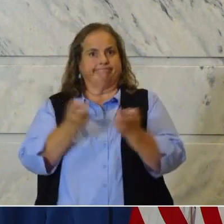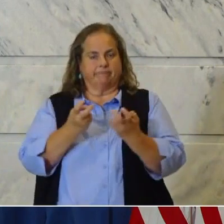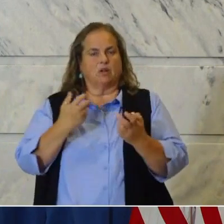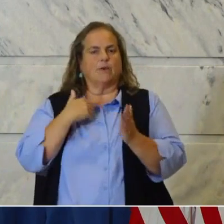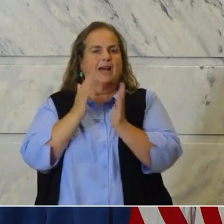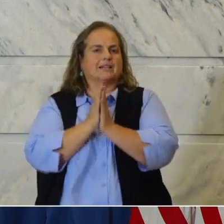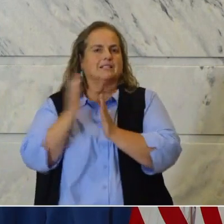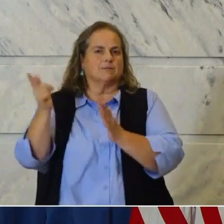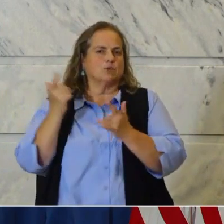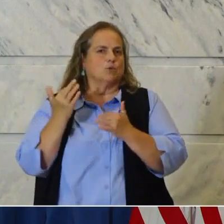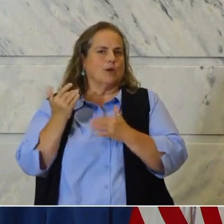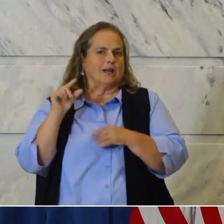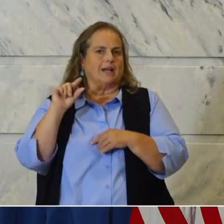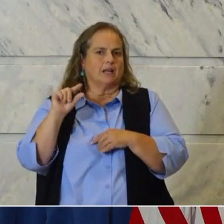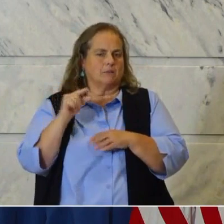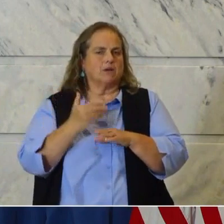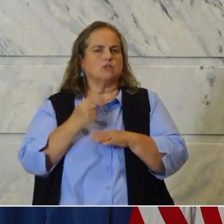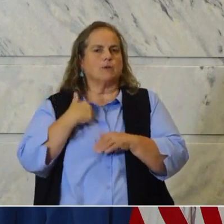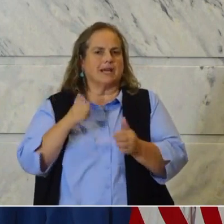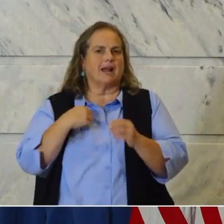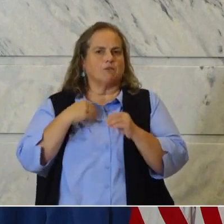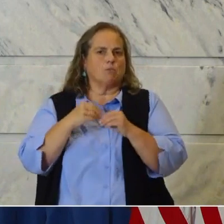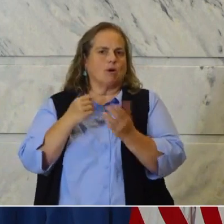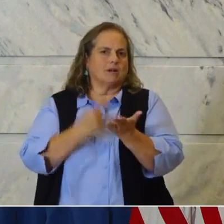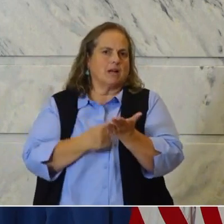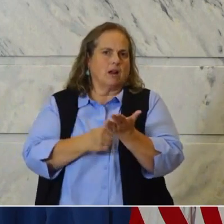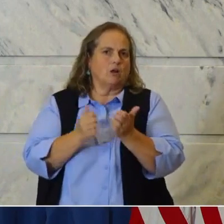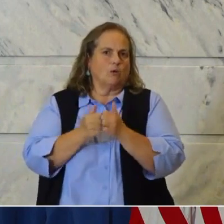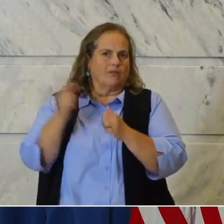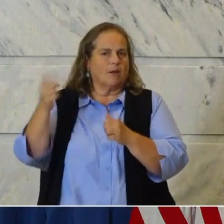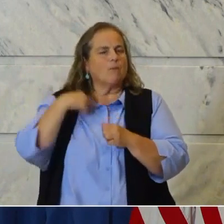dialogue with, um, we believe there's at least going to have to be changes to